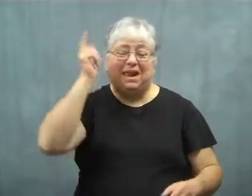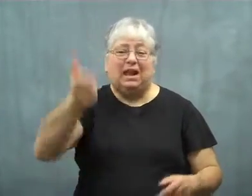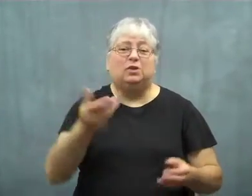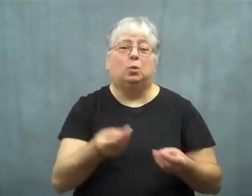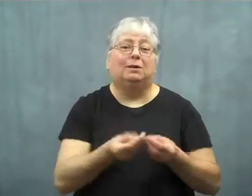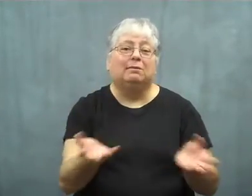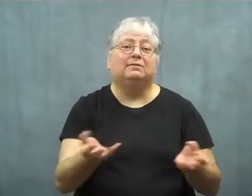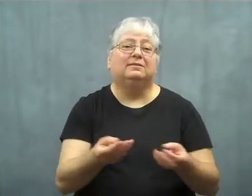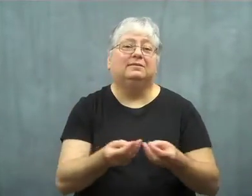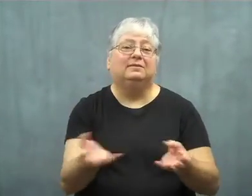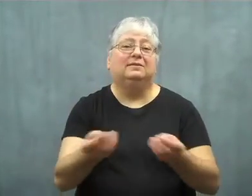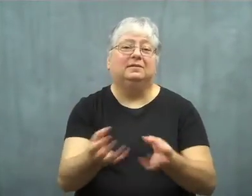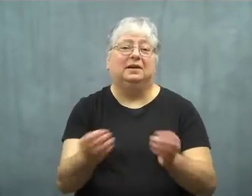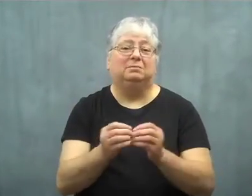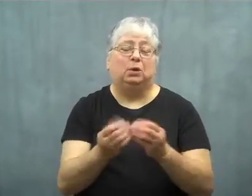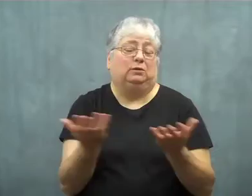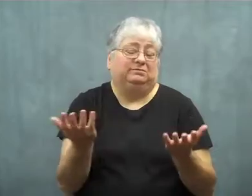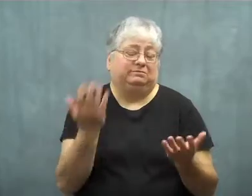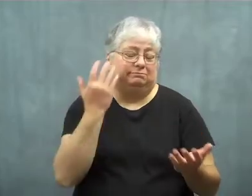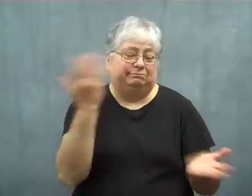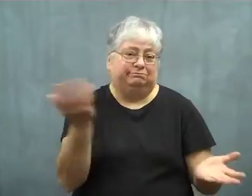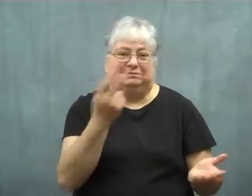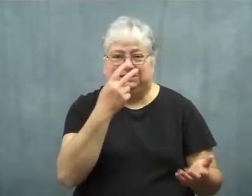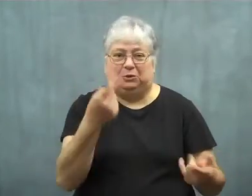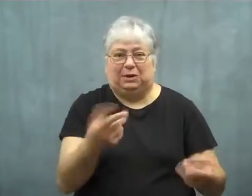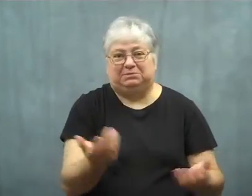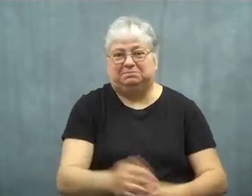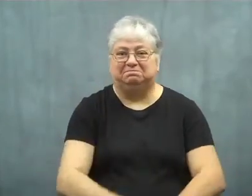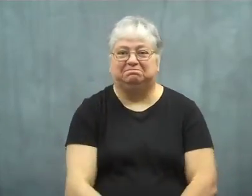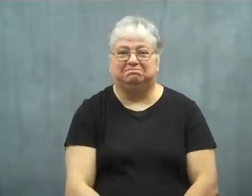Perhaps more information will be doled out in the future. We'll see.